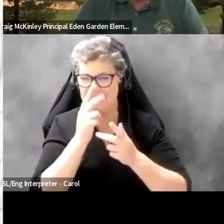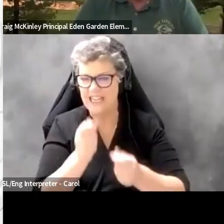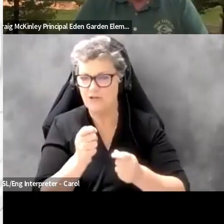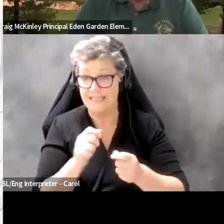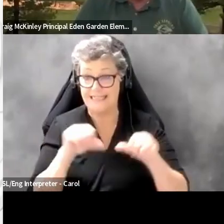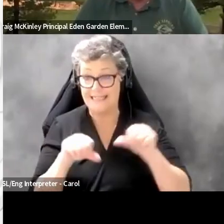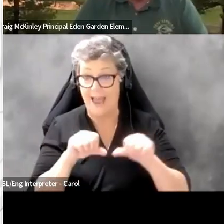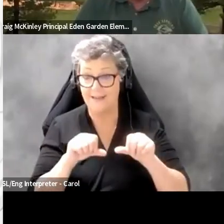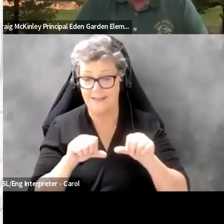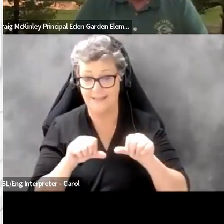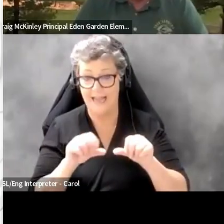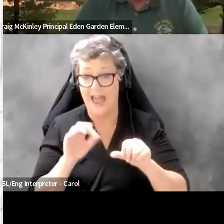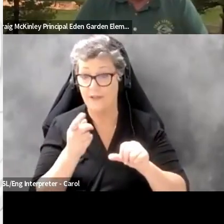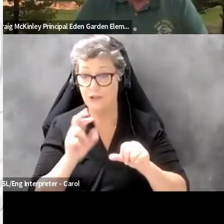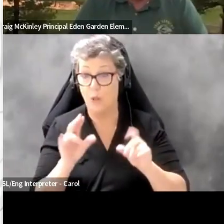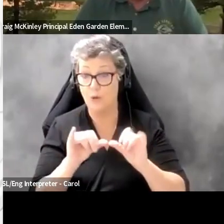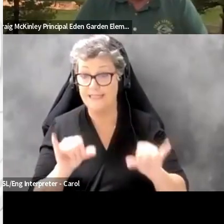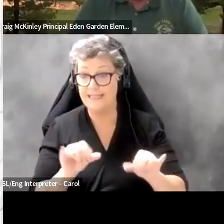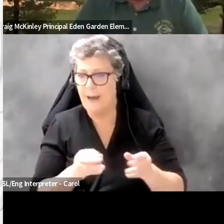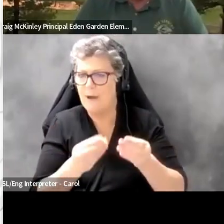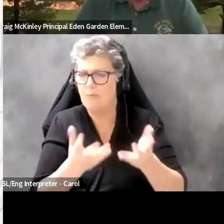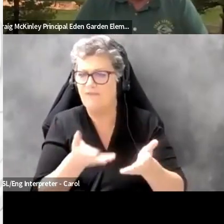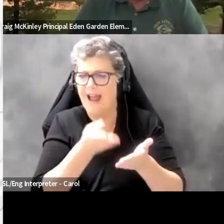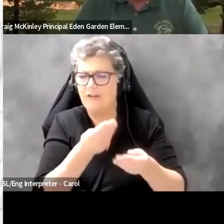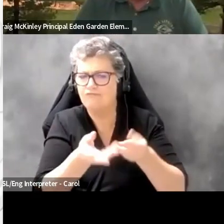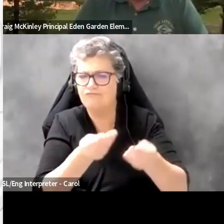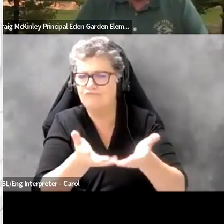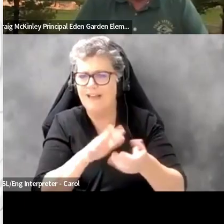and he's interested in the solar system I'm going to provide little things in every area for him to